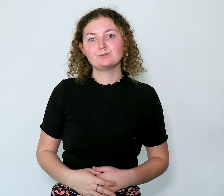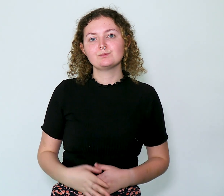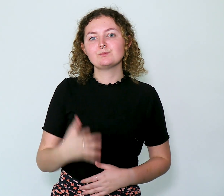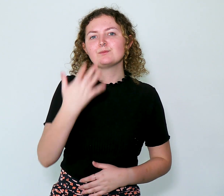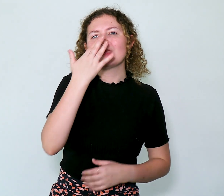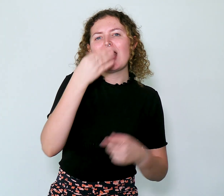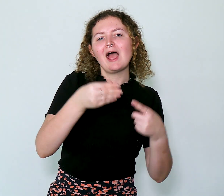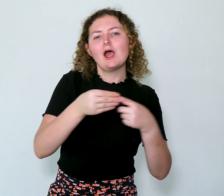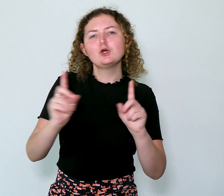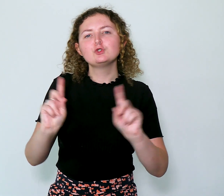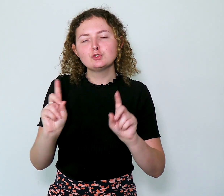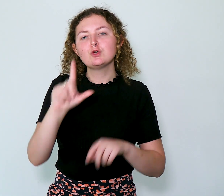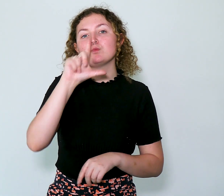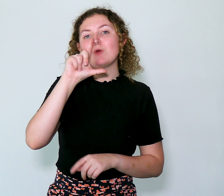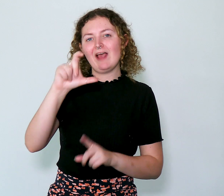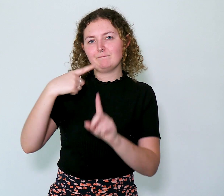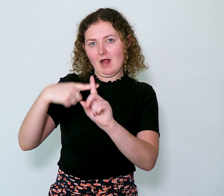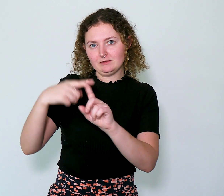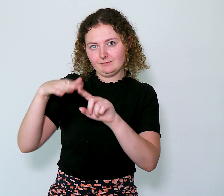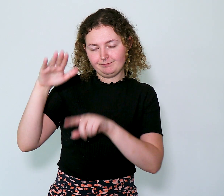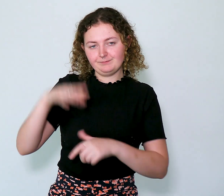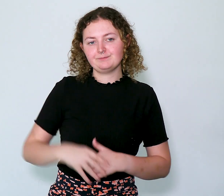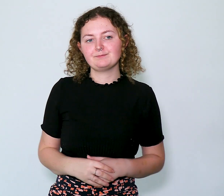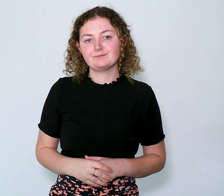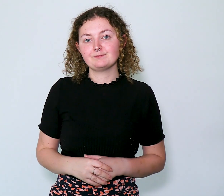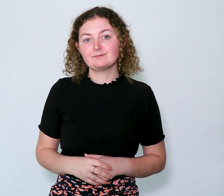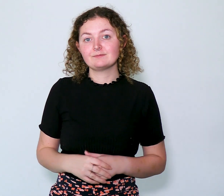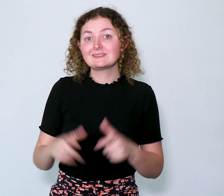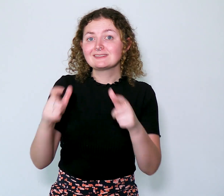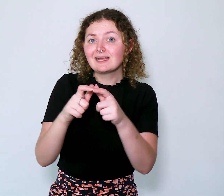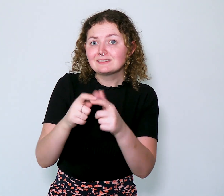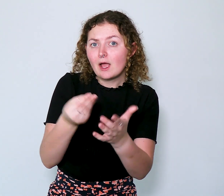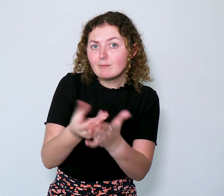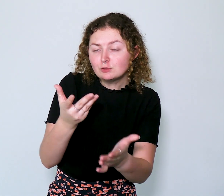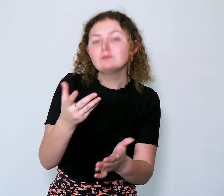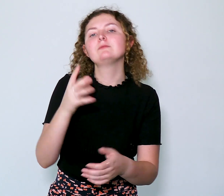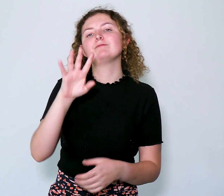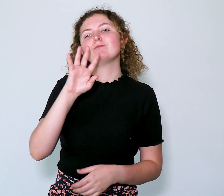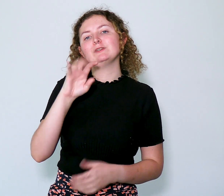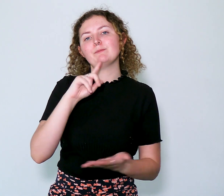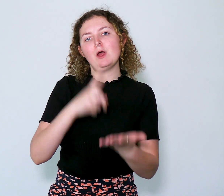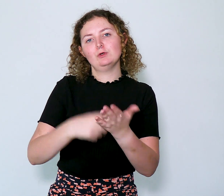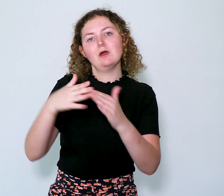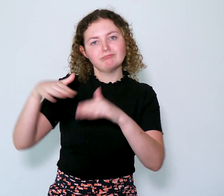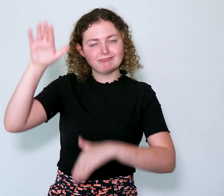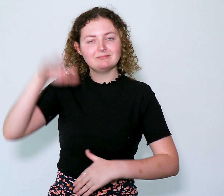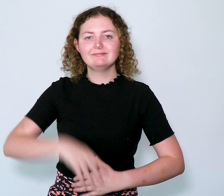The age guidance is 12+ Tickets are from £14